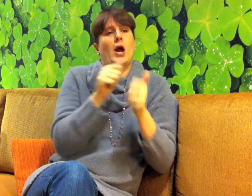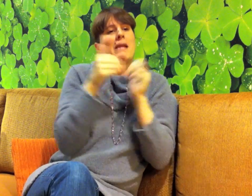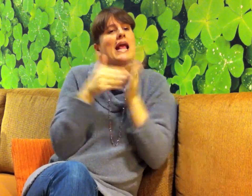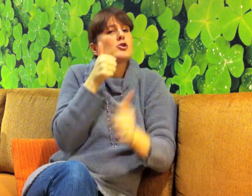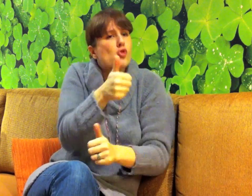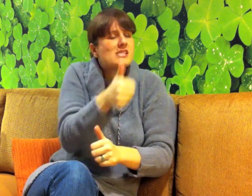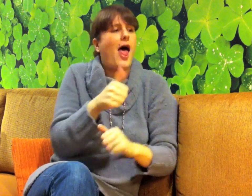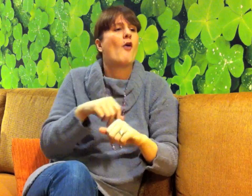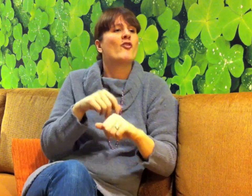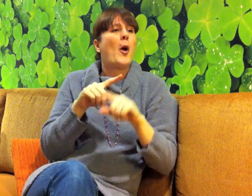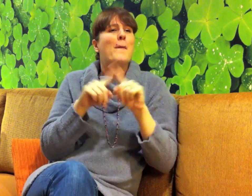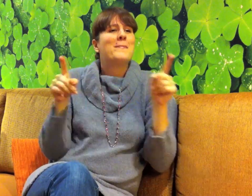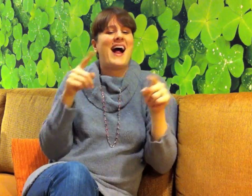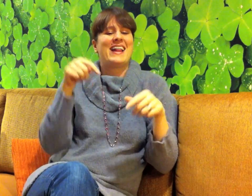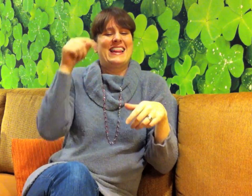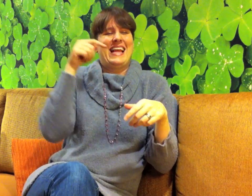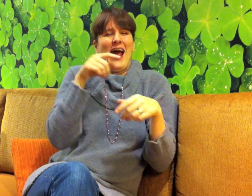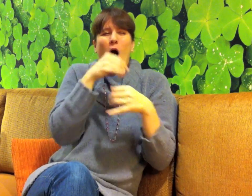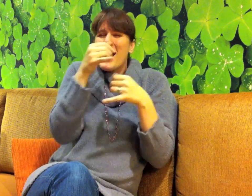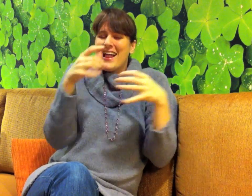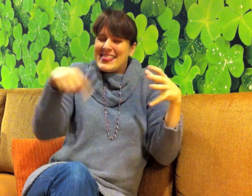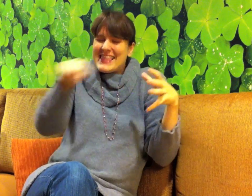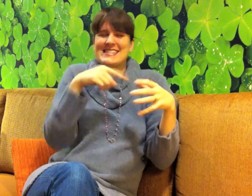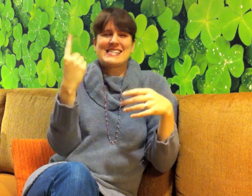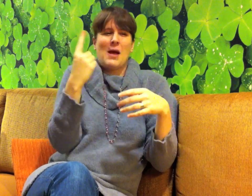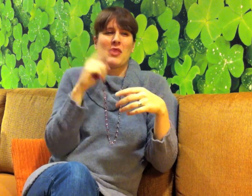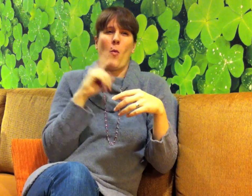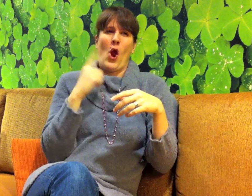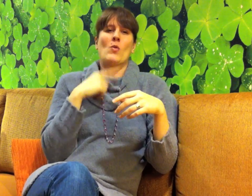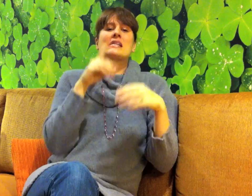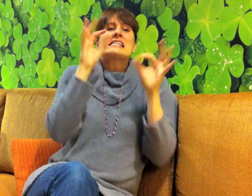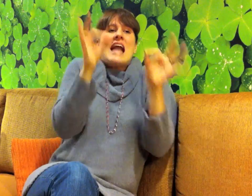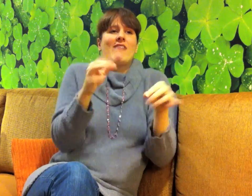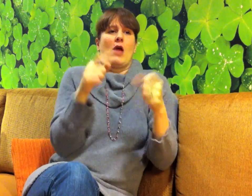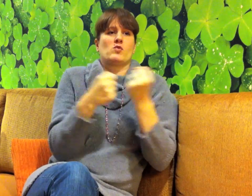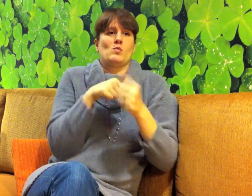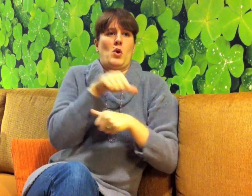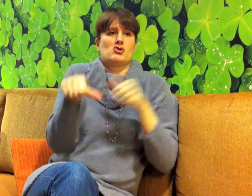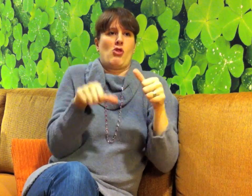compete against yourself. But this is something we all definitely have to support each other.